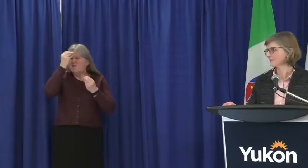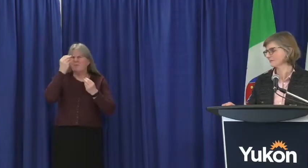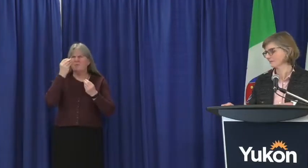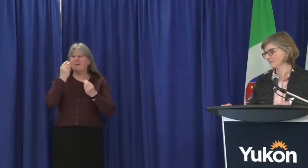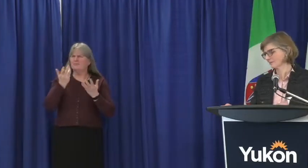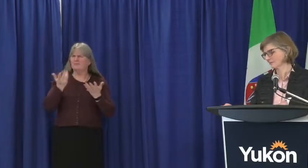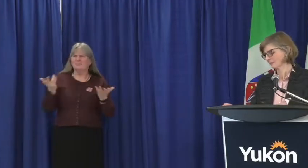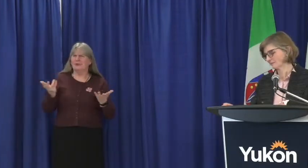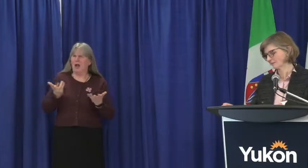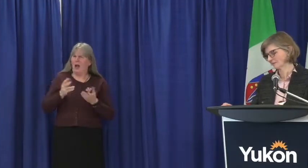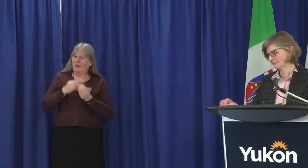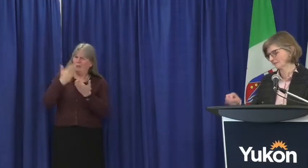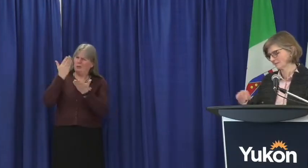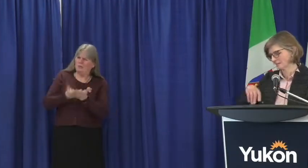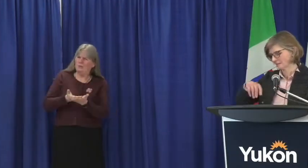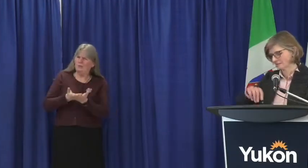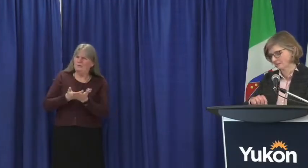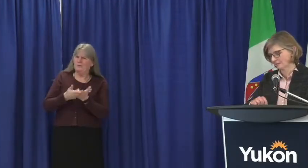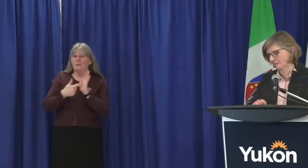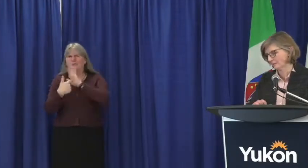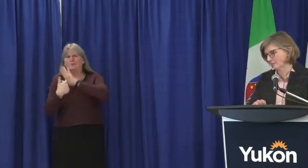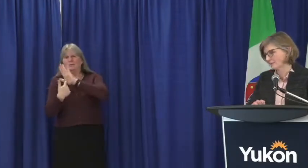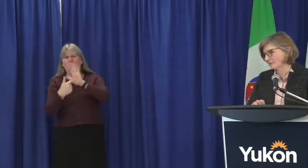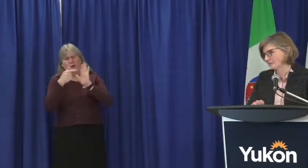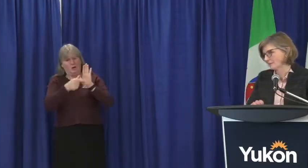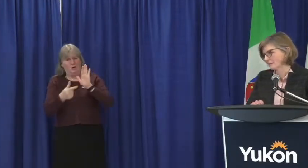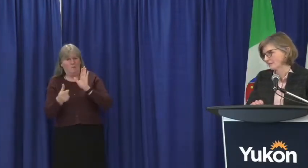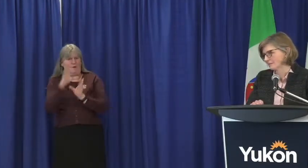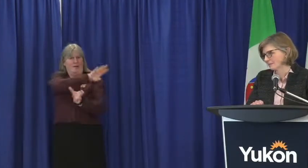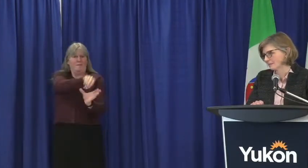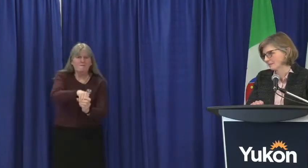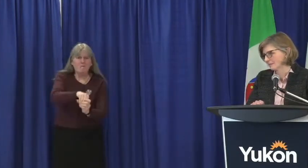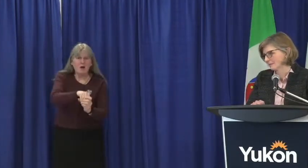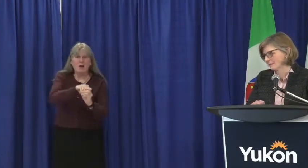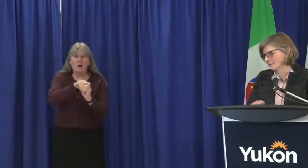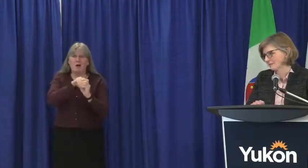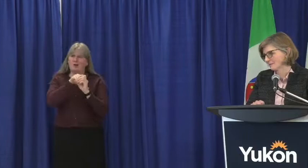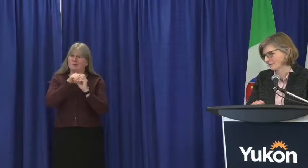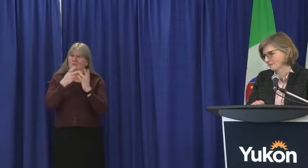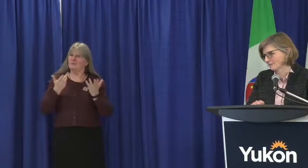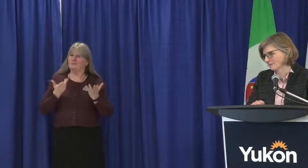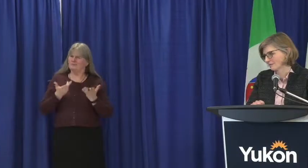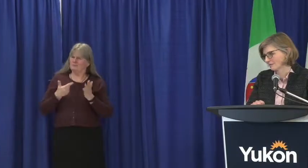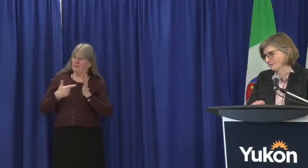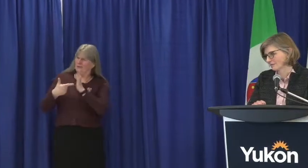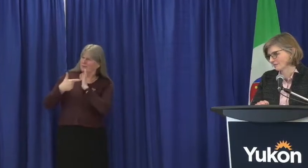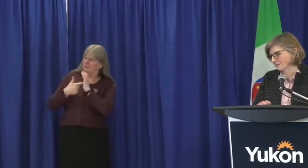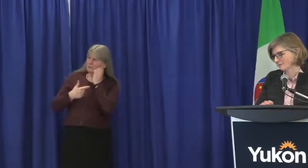How can you prove to Yukoners that the government is still in this fight? My goodness, I completely